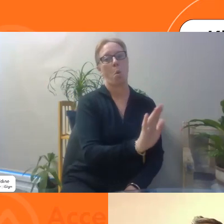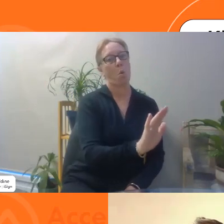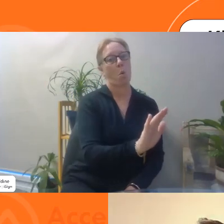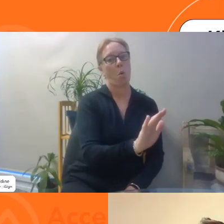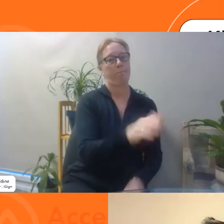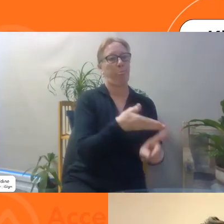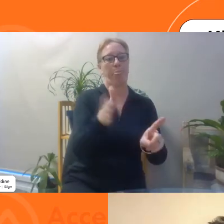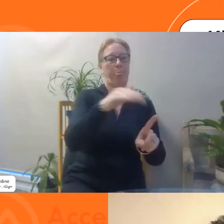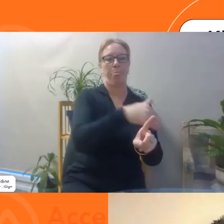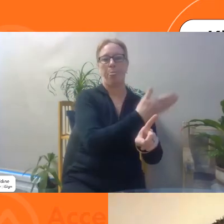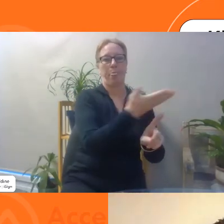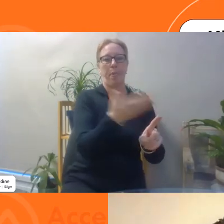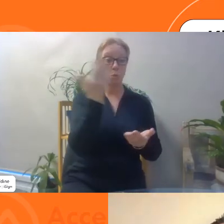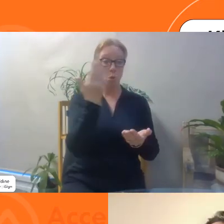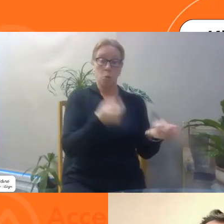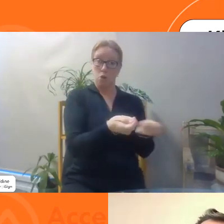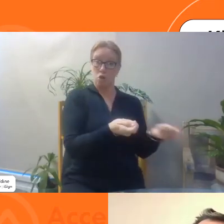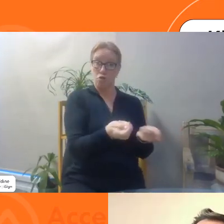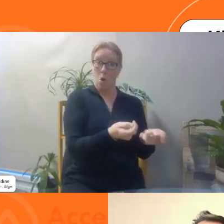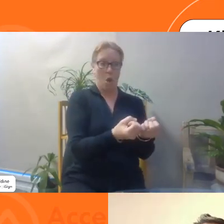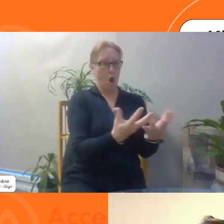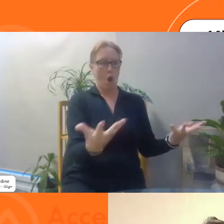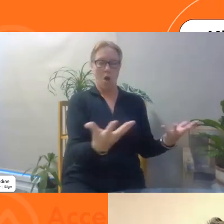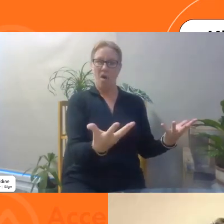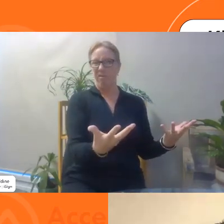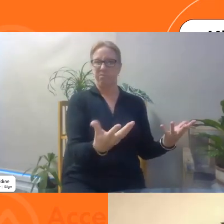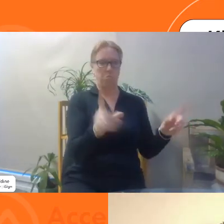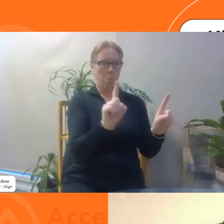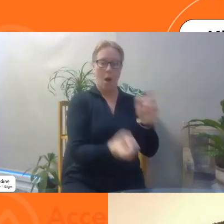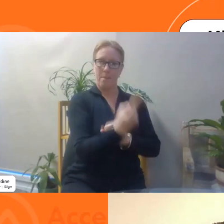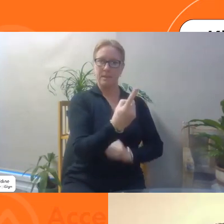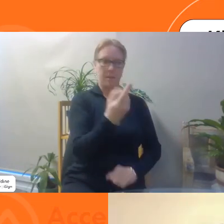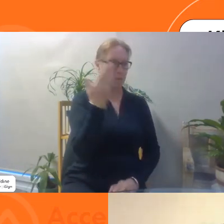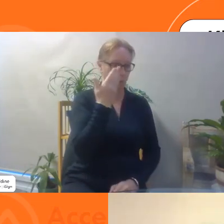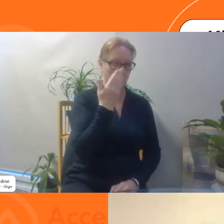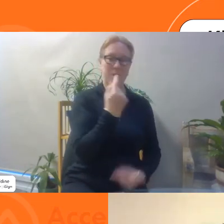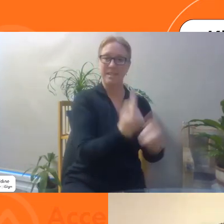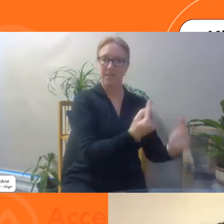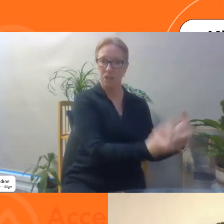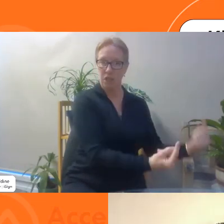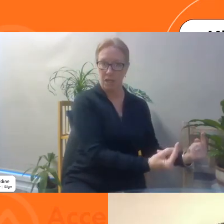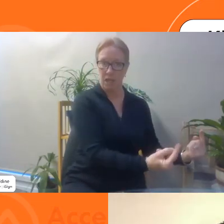lot of what happens on the ground, if you like. And I think that's